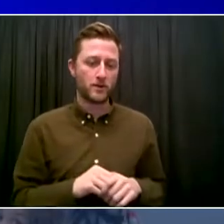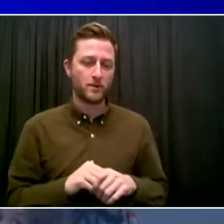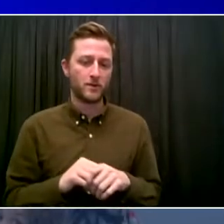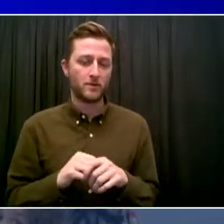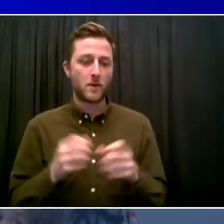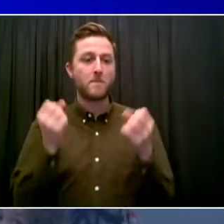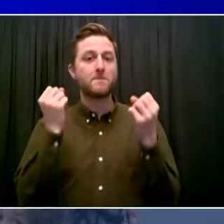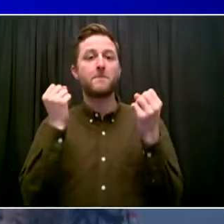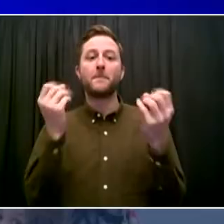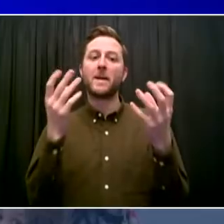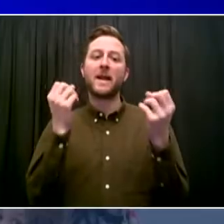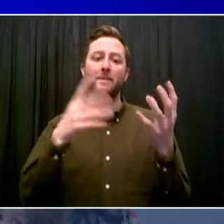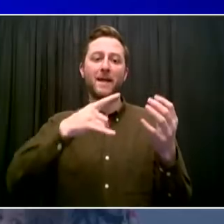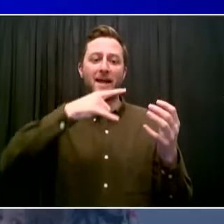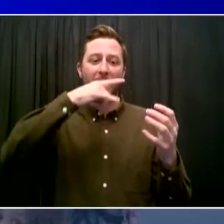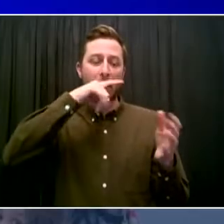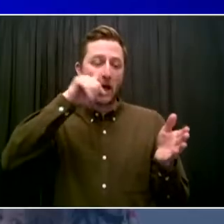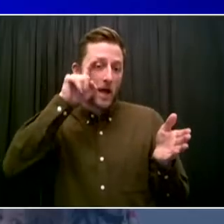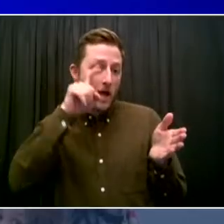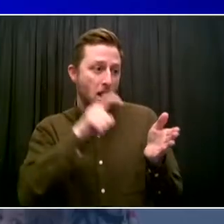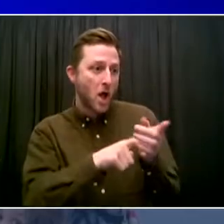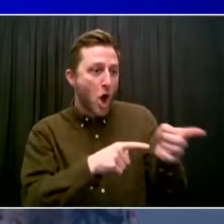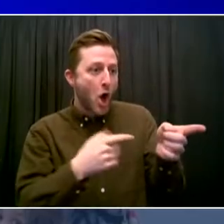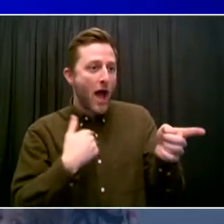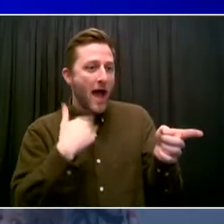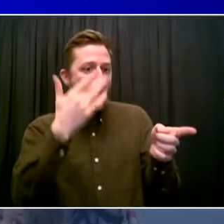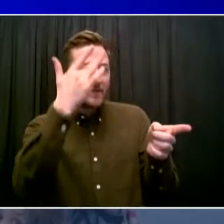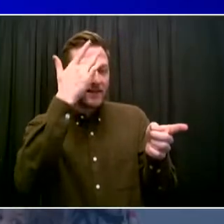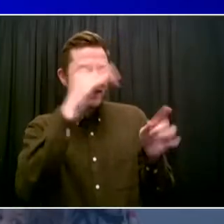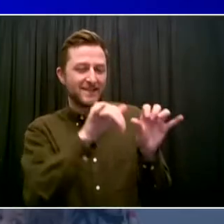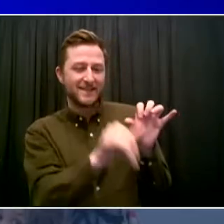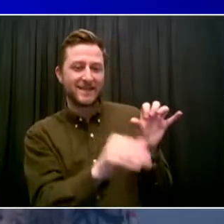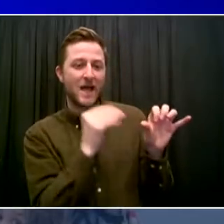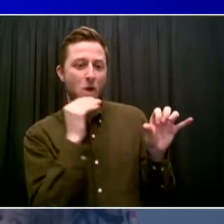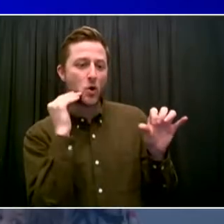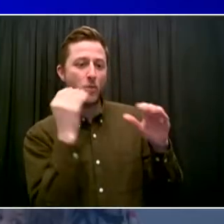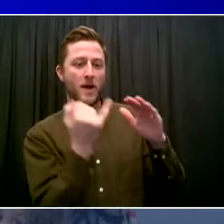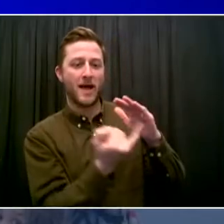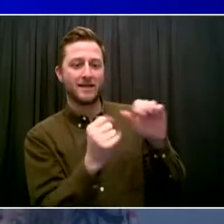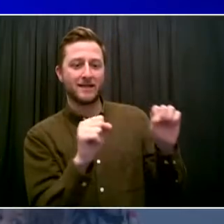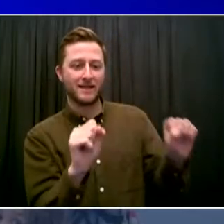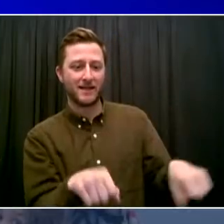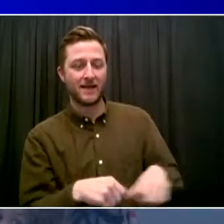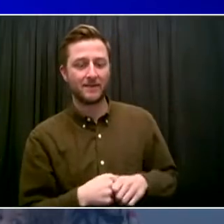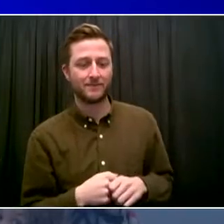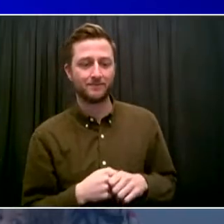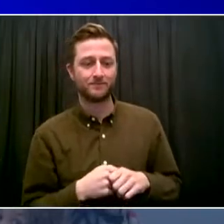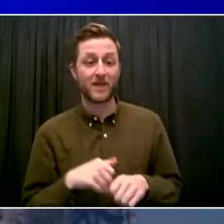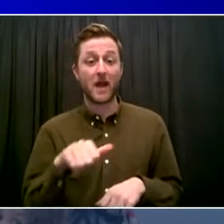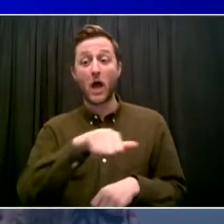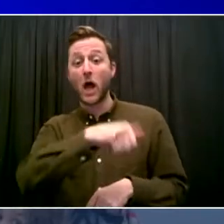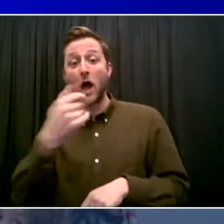RESOURCES WHERE THEY WERE NEEDED